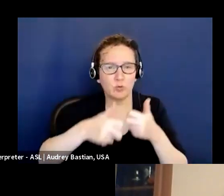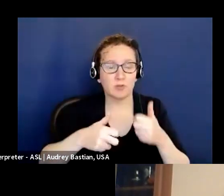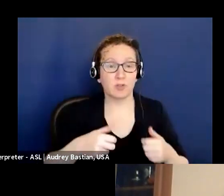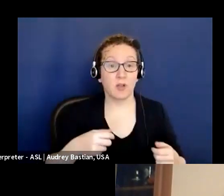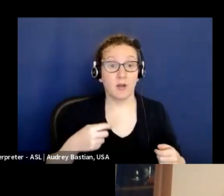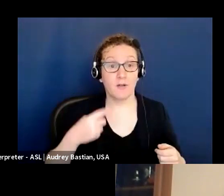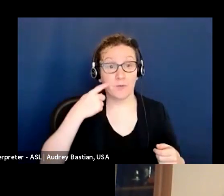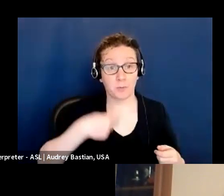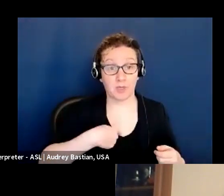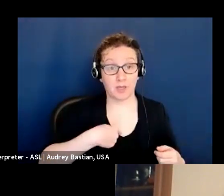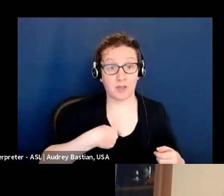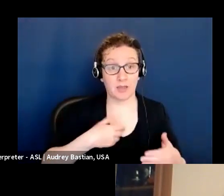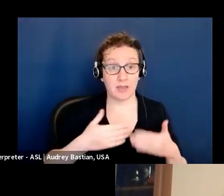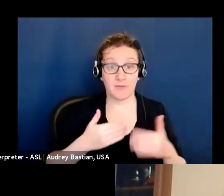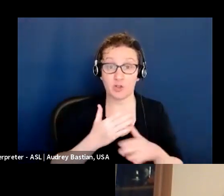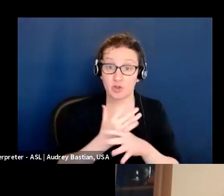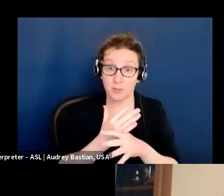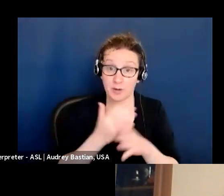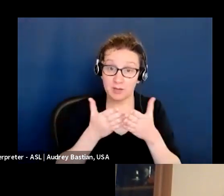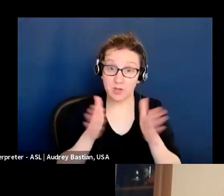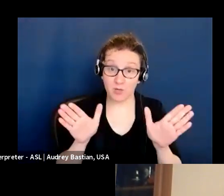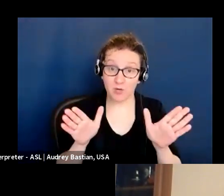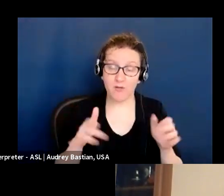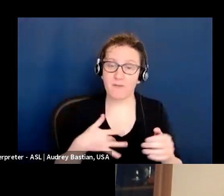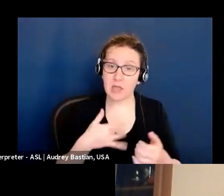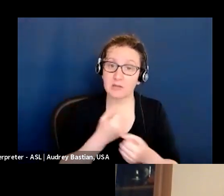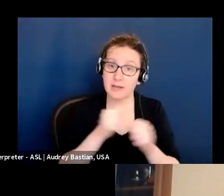even in Germany in general, I felt very safe. Like I never